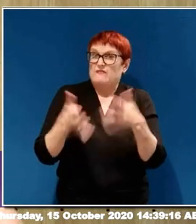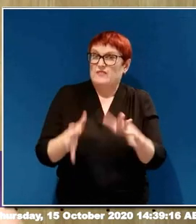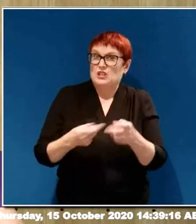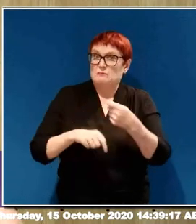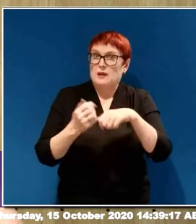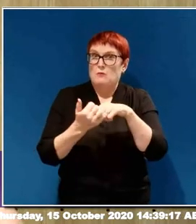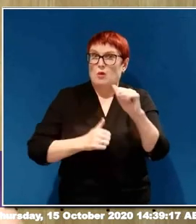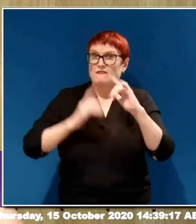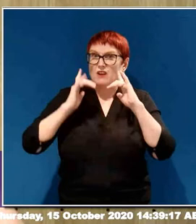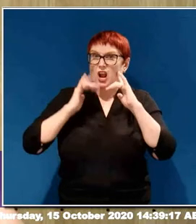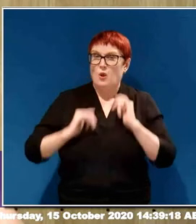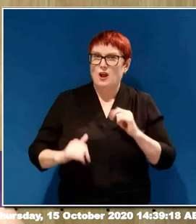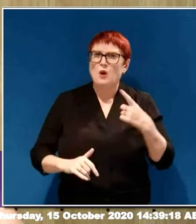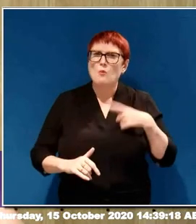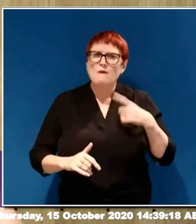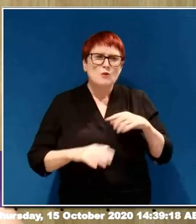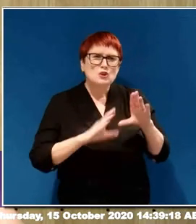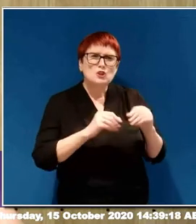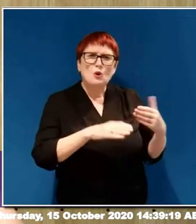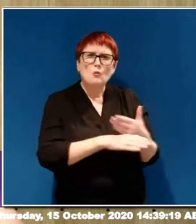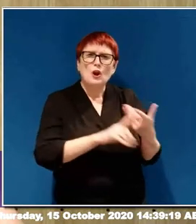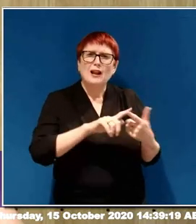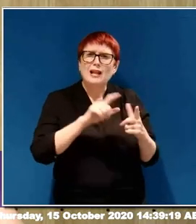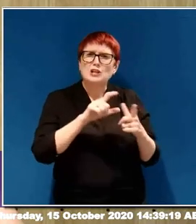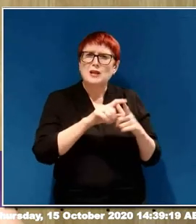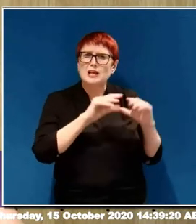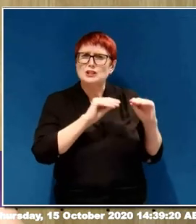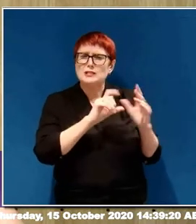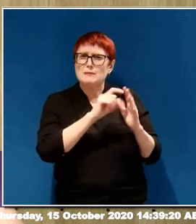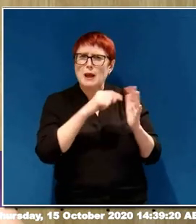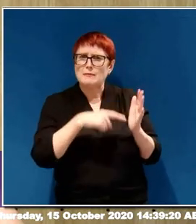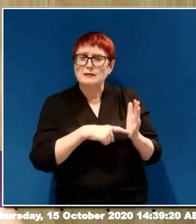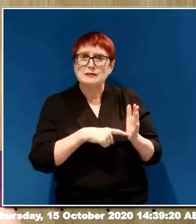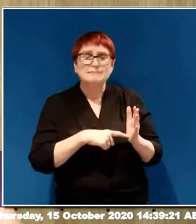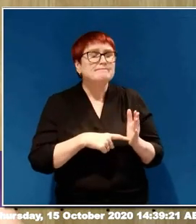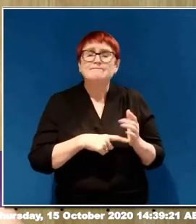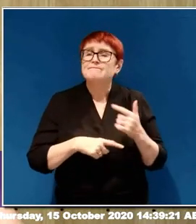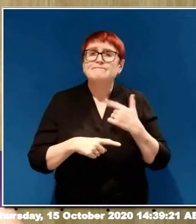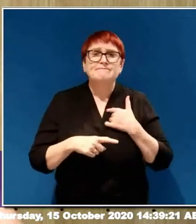I really disagreed with the practices around excluding students